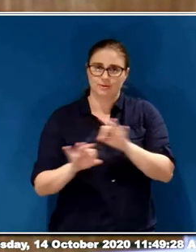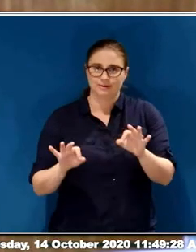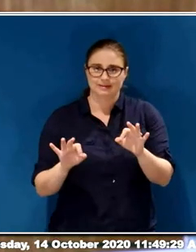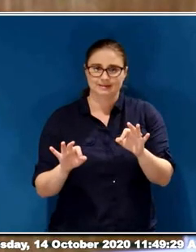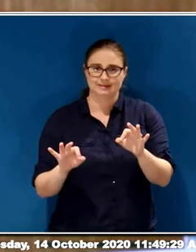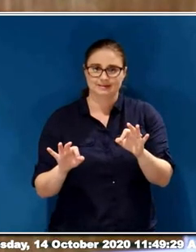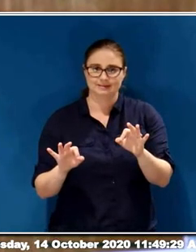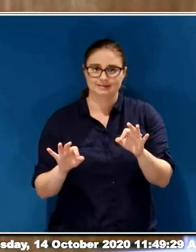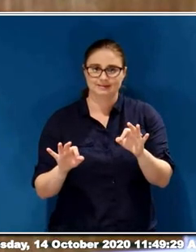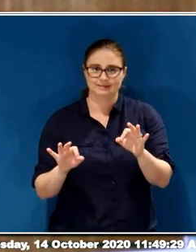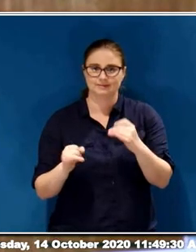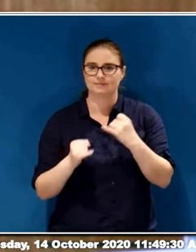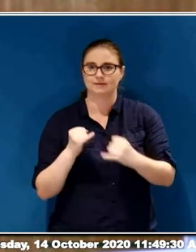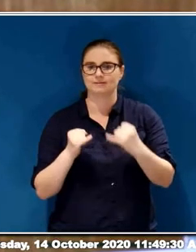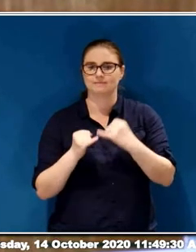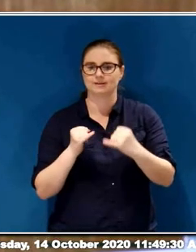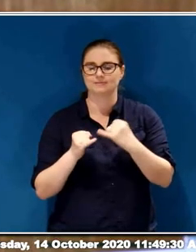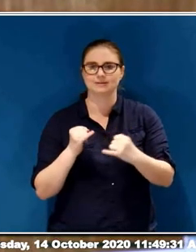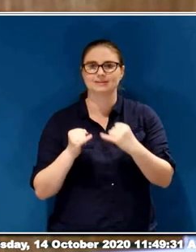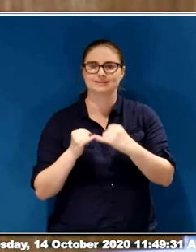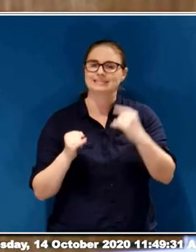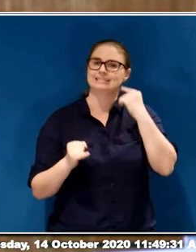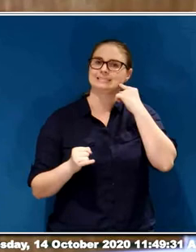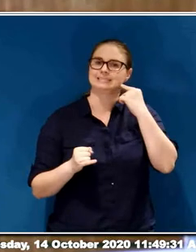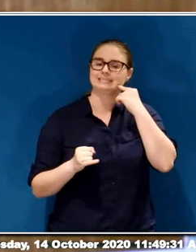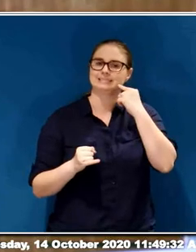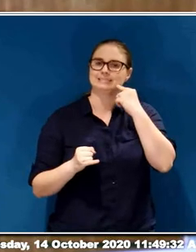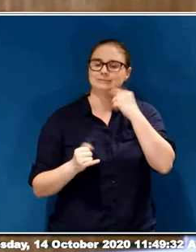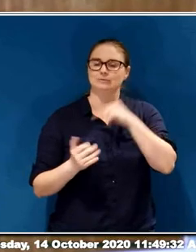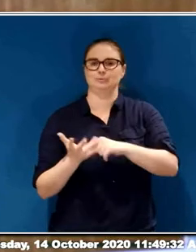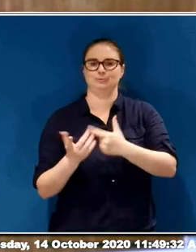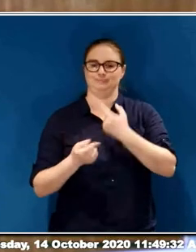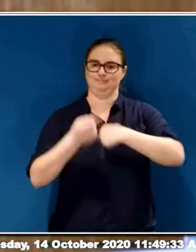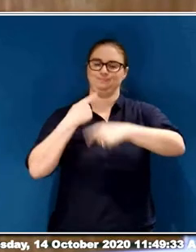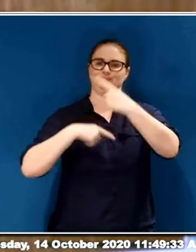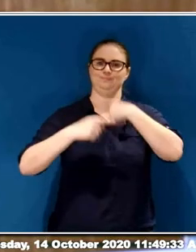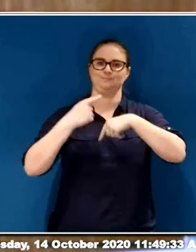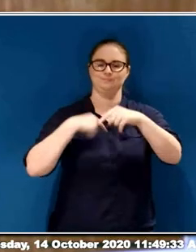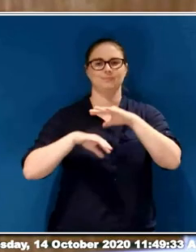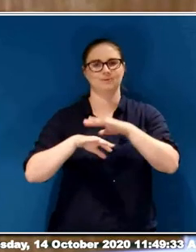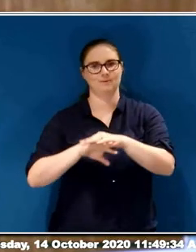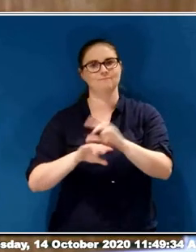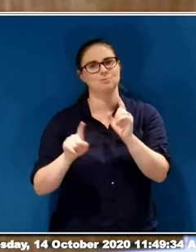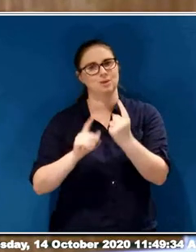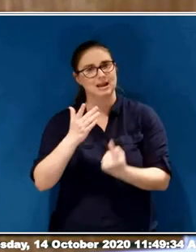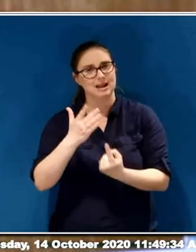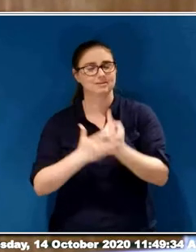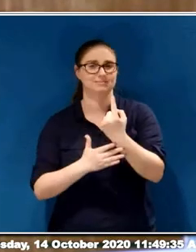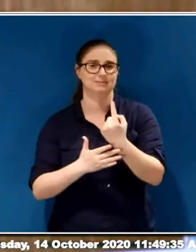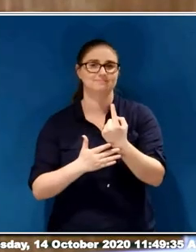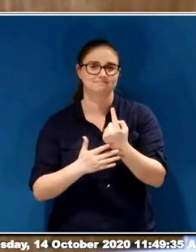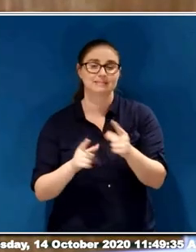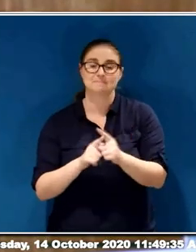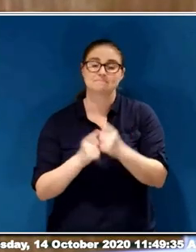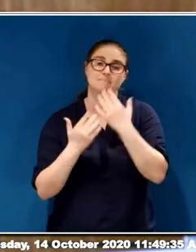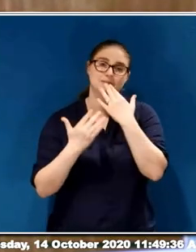your giving evidence and Kobe's contributions that were pre-recorded and that we heard, and we also appreciate the manner in which